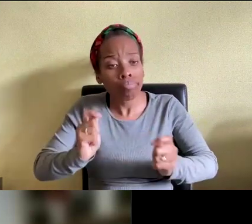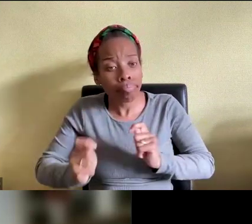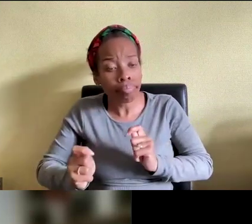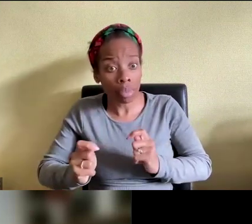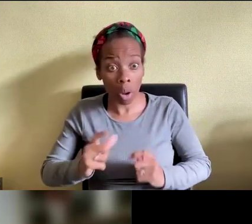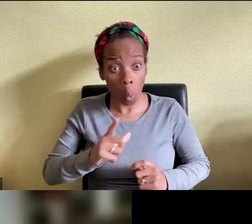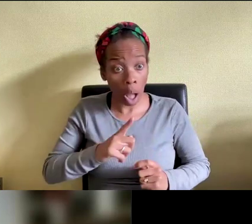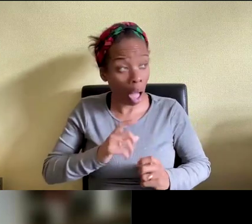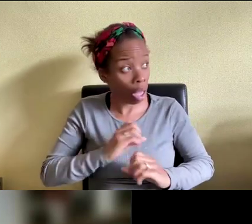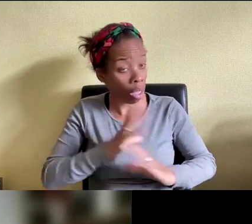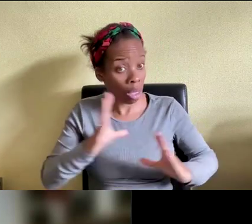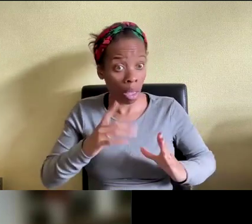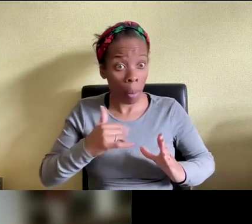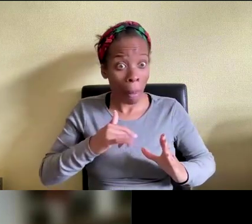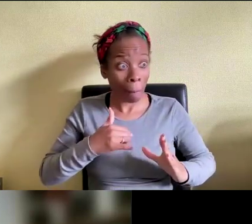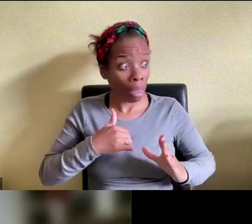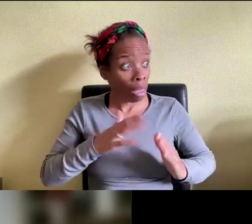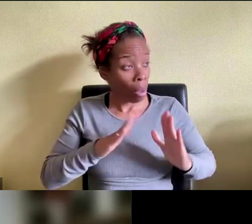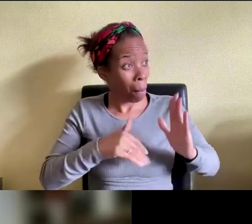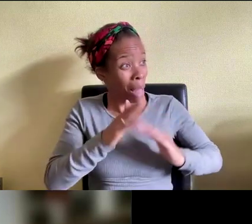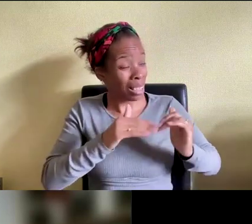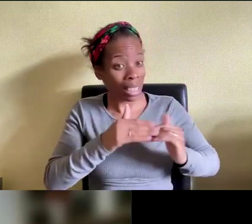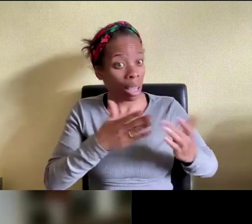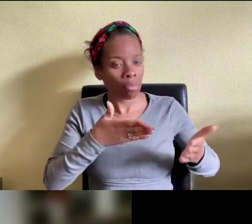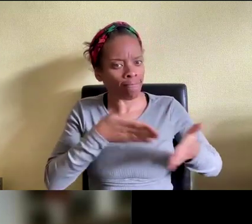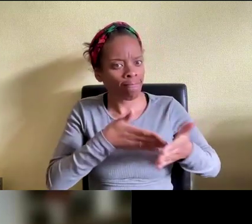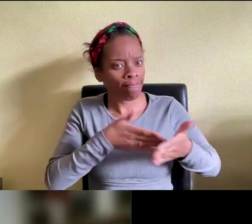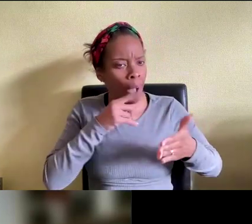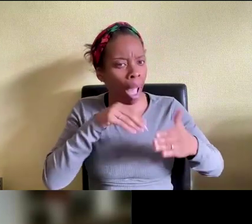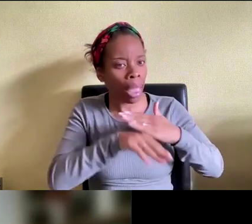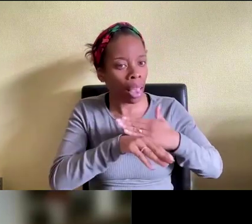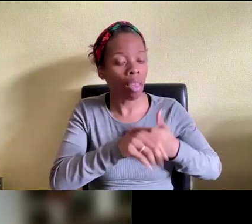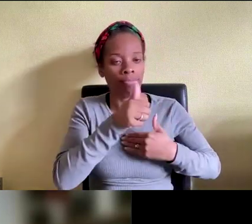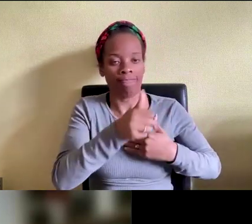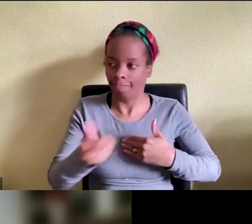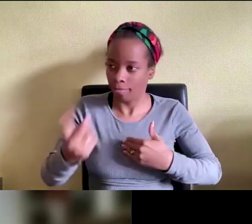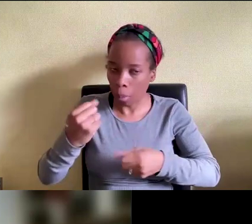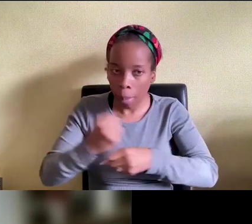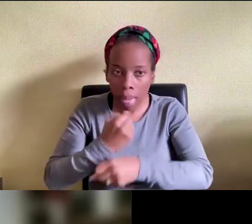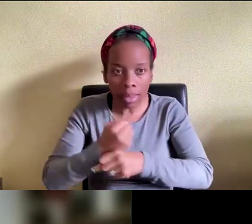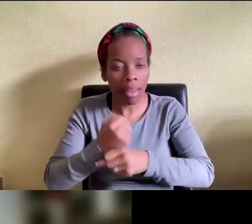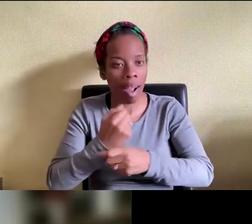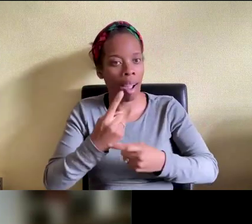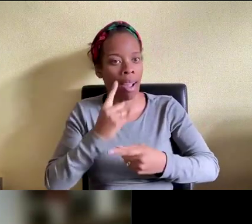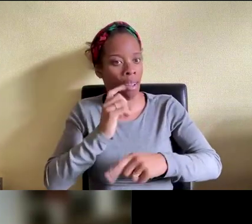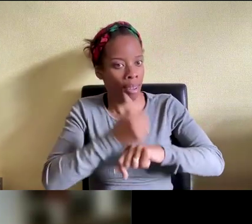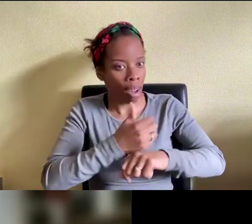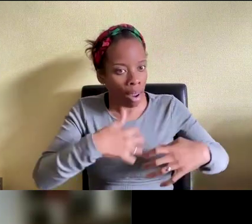So it may be longer that they're allowed to put that in. If it's an adjustment for an exam coming in May, if by April you haven't gotten